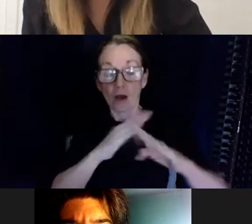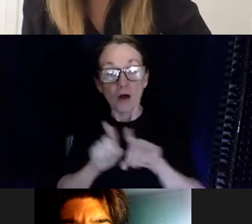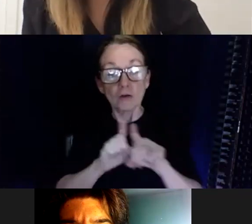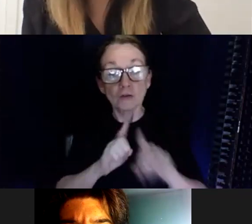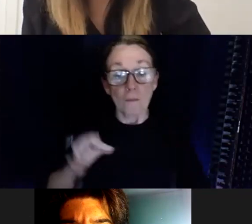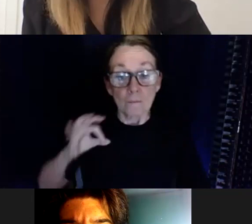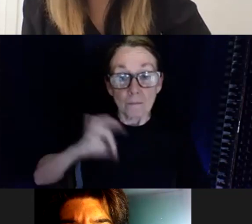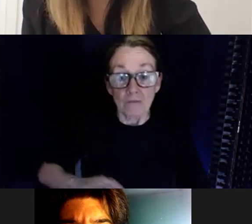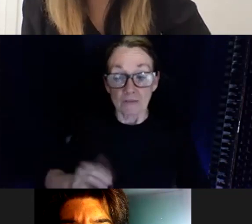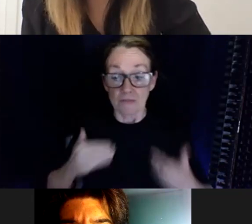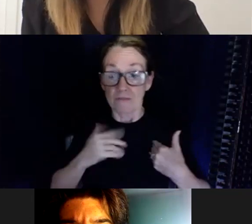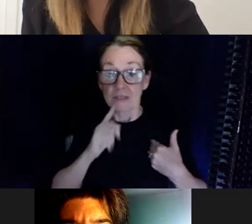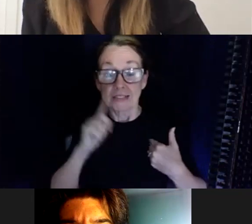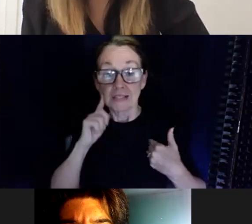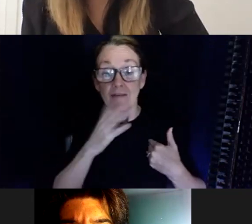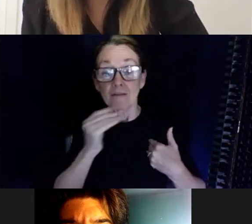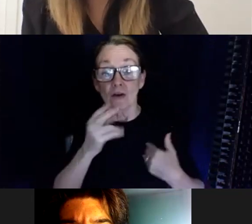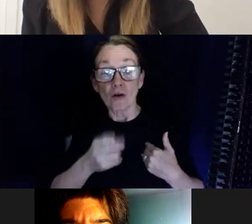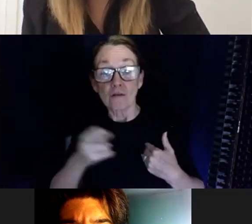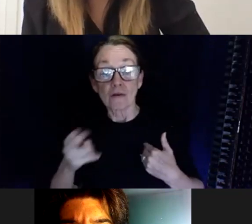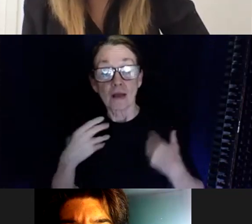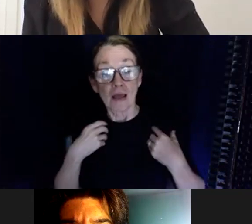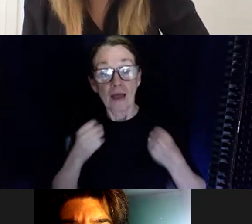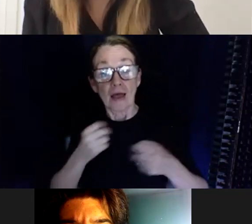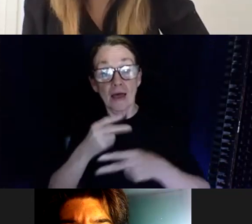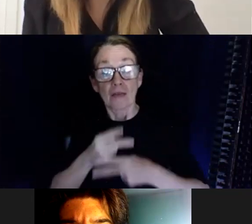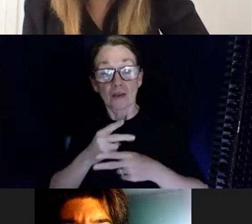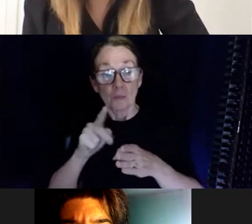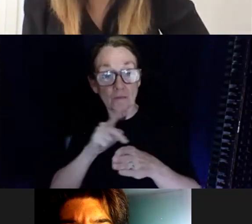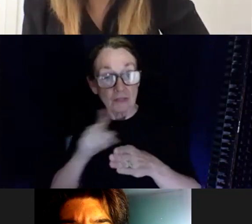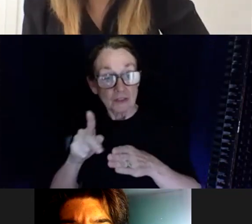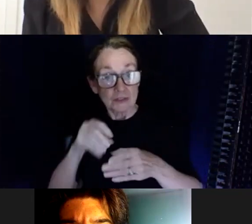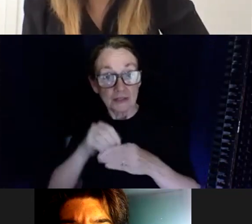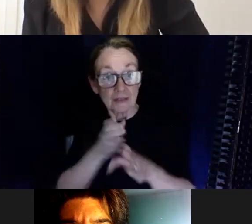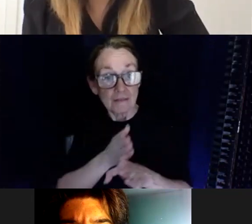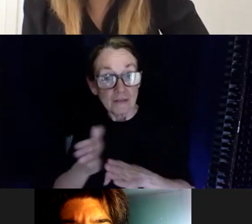HE TALKS ABOUT HIS OWN PERSONAL JOURNEY AND SOME OF THE BARRIERS THAT HE ENCOUNTERED THROUGH TRYING TO ACHIEVE HIS GOAL OF BECOMING A DOCTOR.